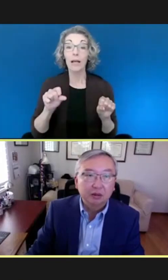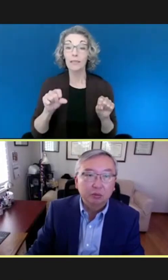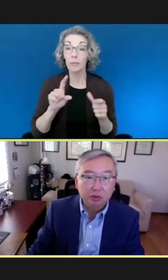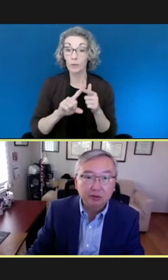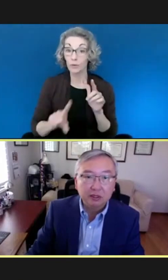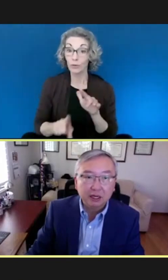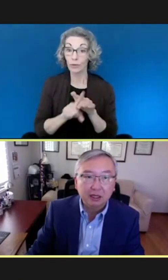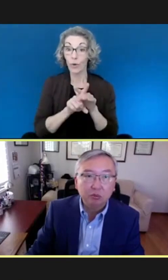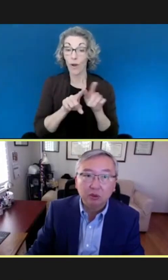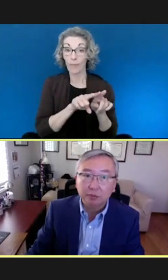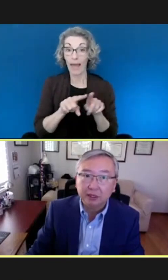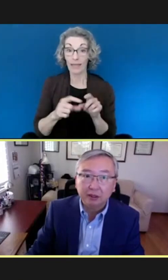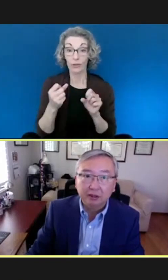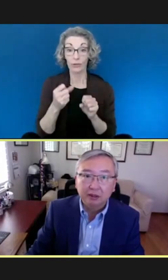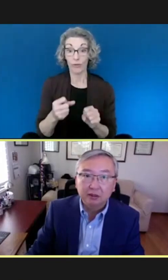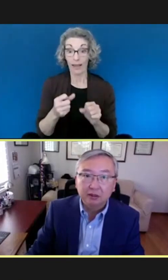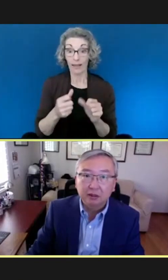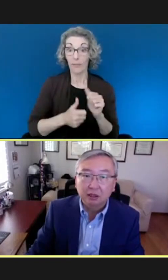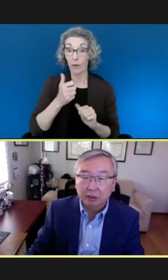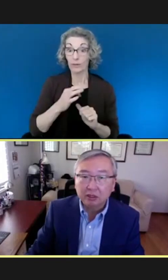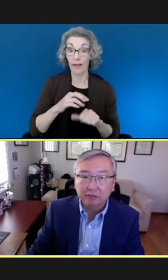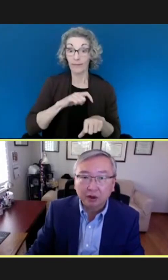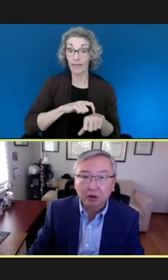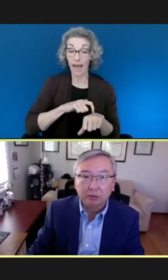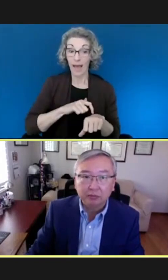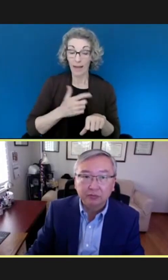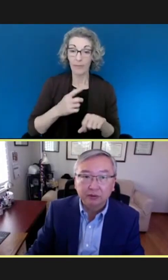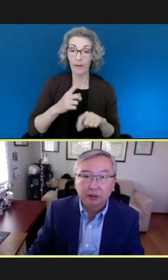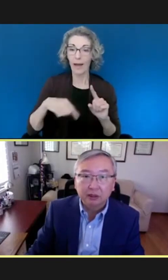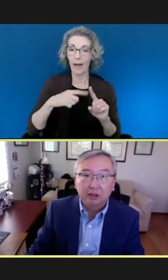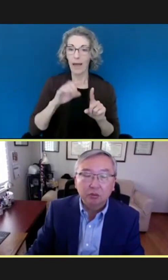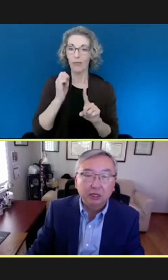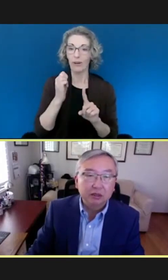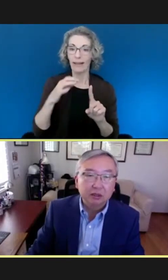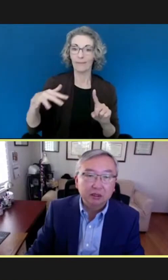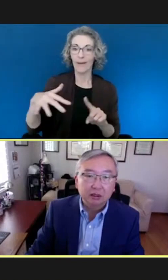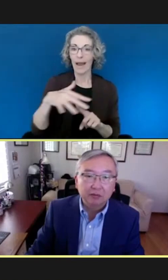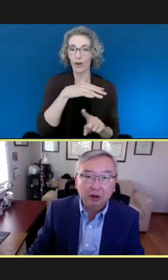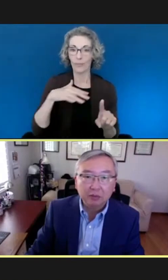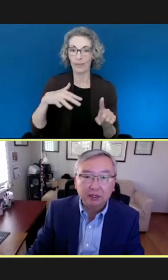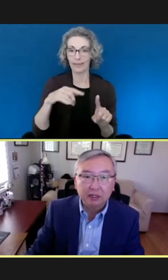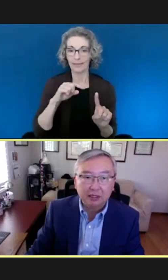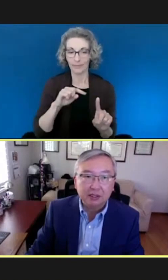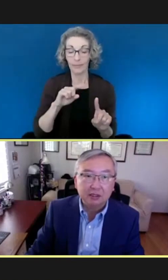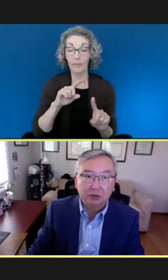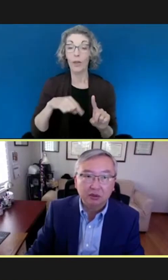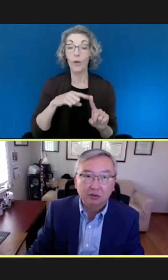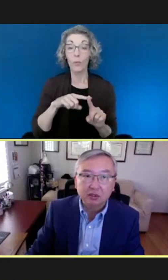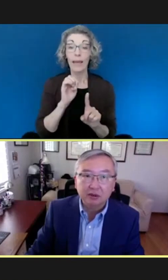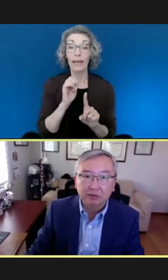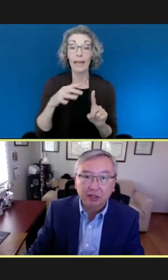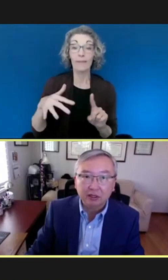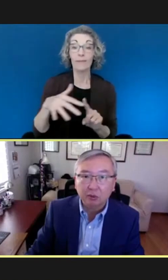Most of the time would be about the environment. When the environment is neurodiversity-friendly,